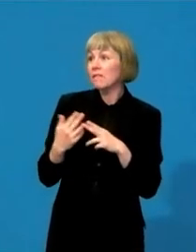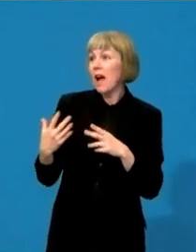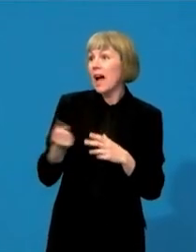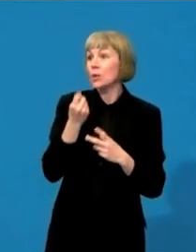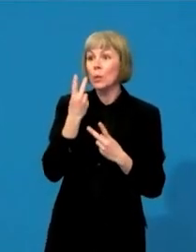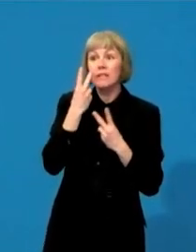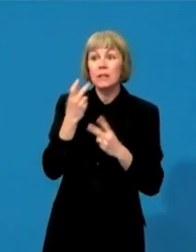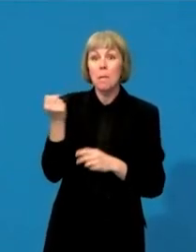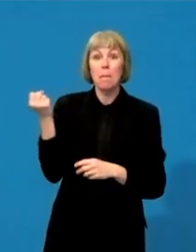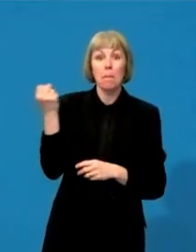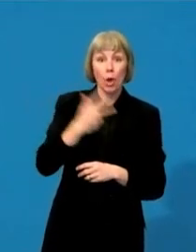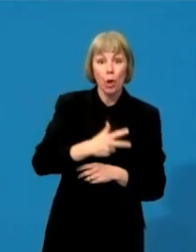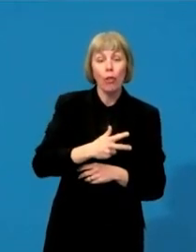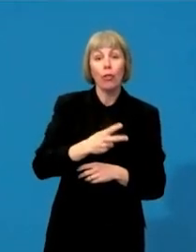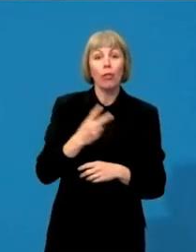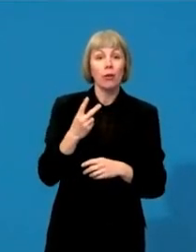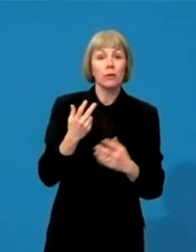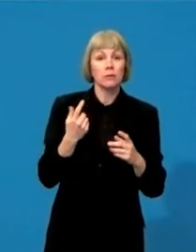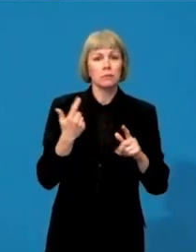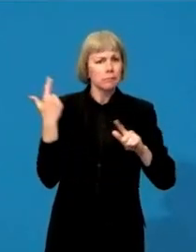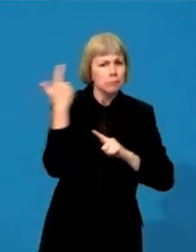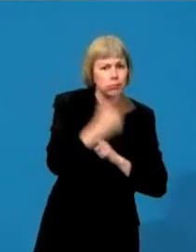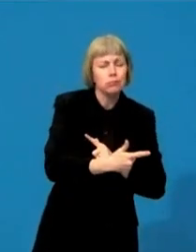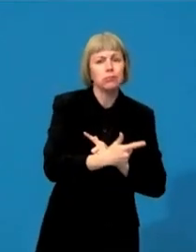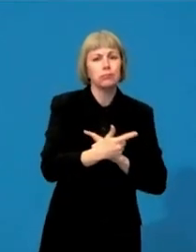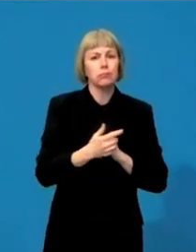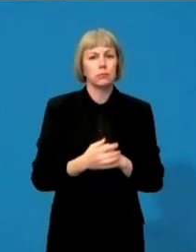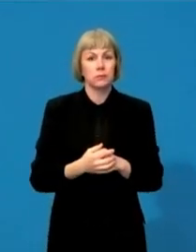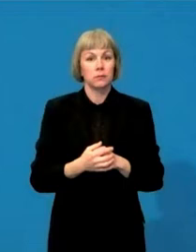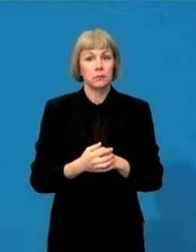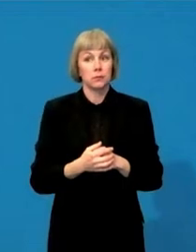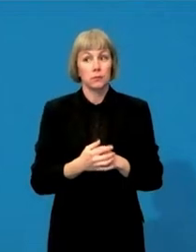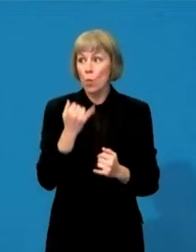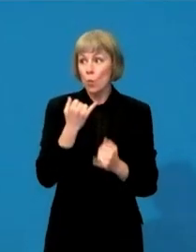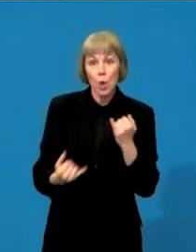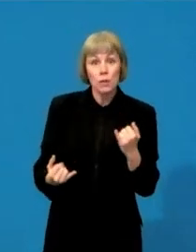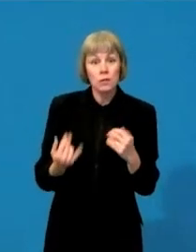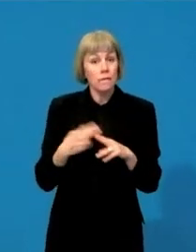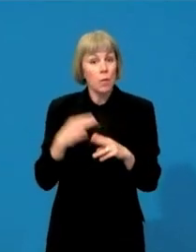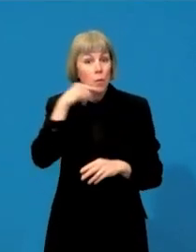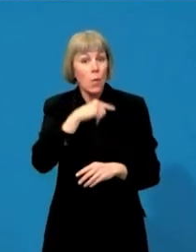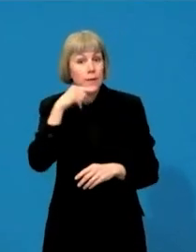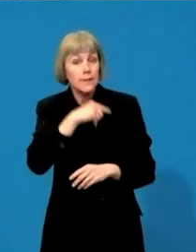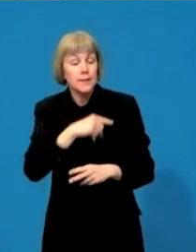Perth? Would that be even more different for them? Yes.